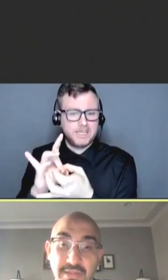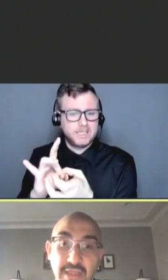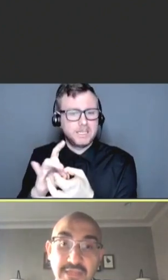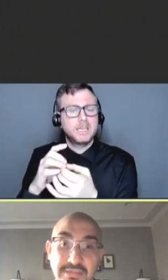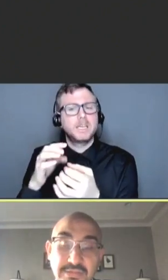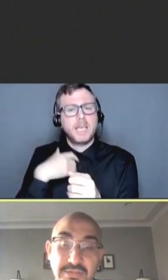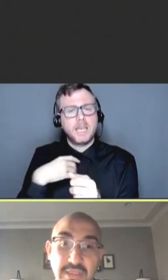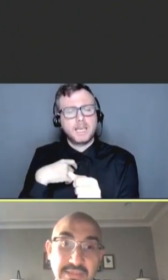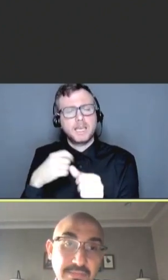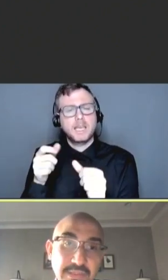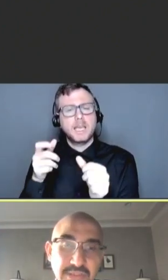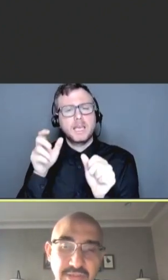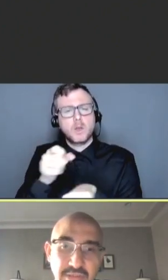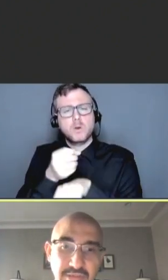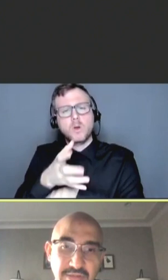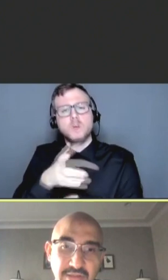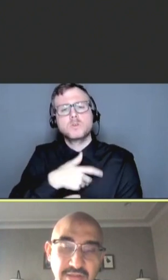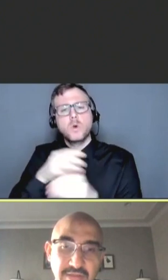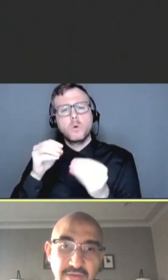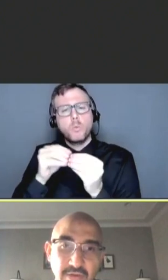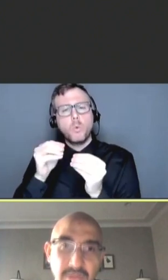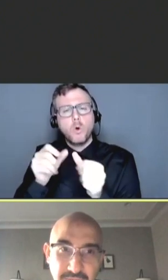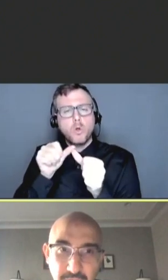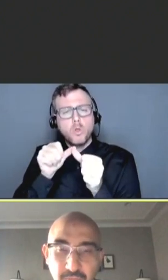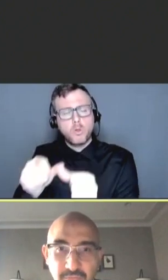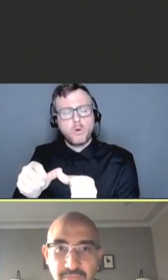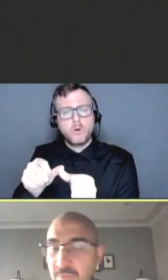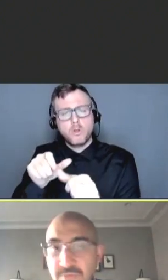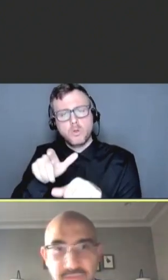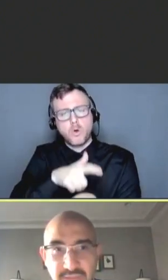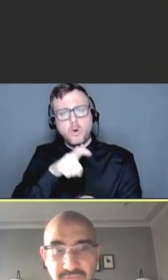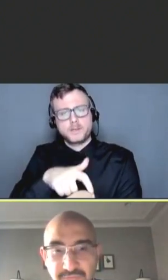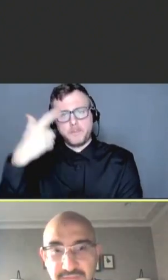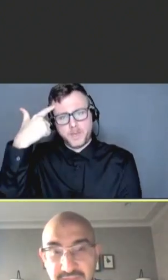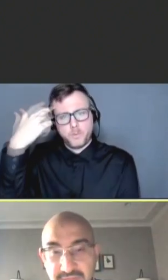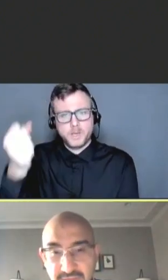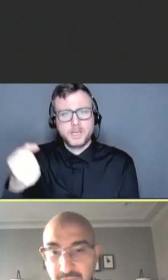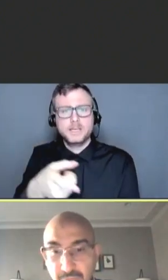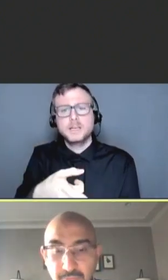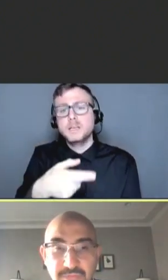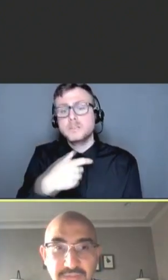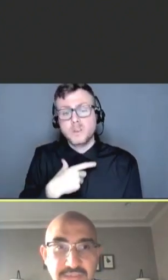But as I mentioned earlier, the ultimate goal of most successful vaccines, or most vaccines